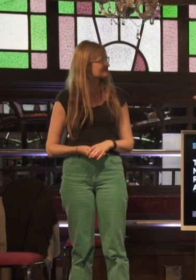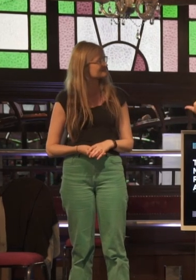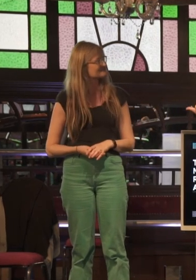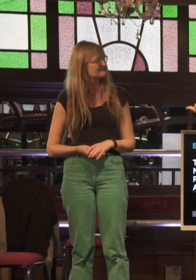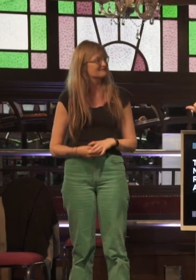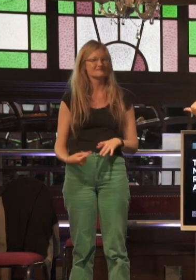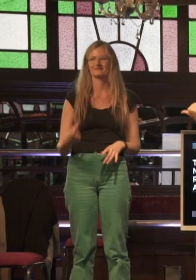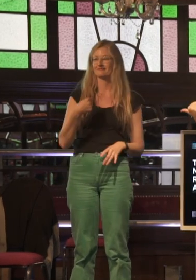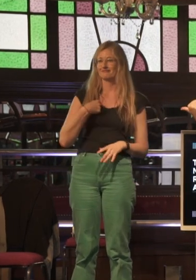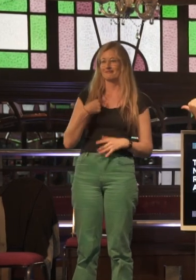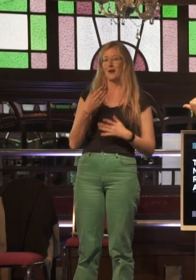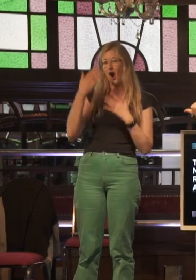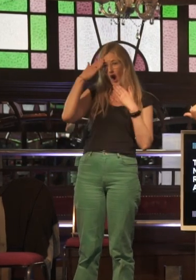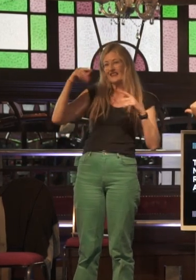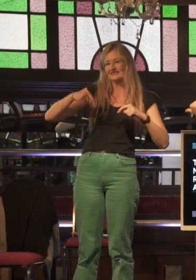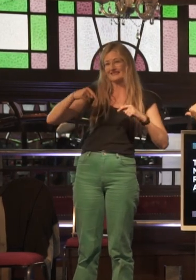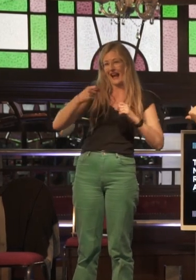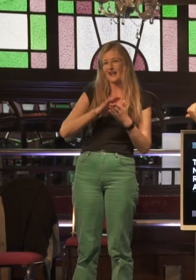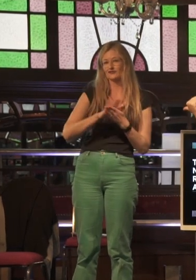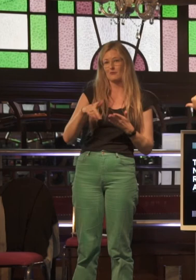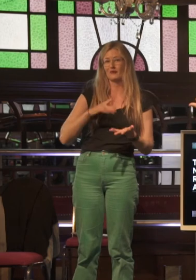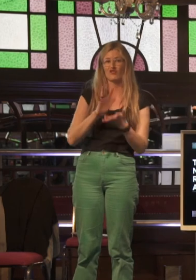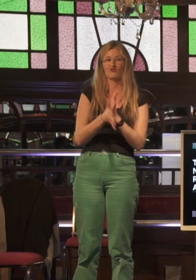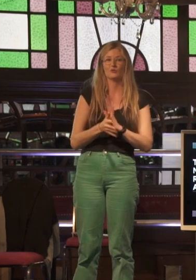She was on holiday and we've roped her into this.